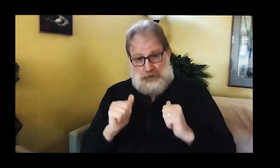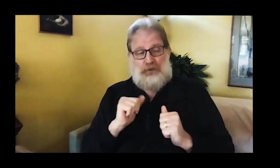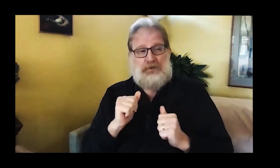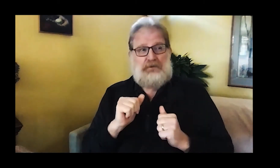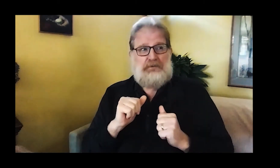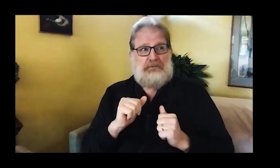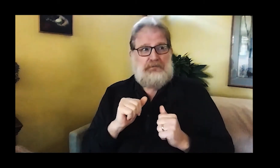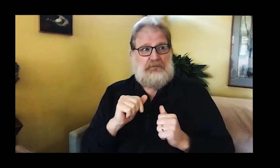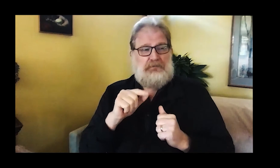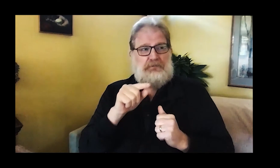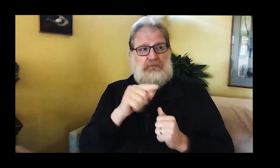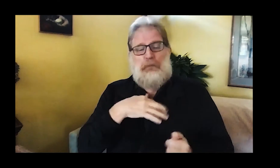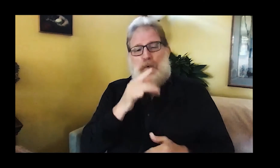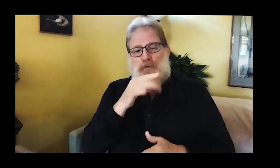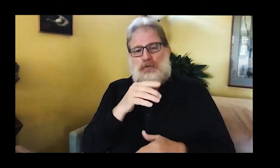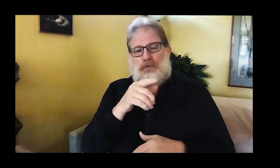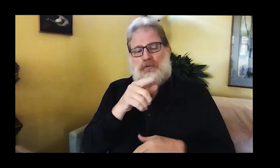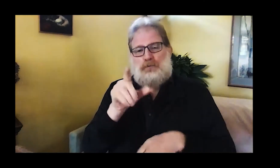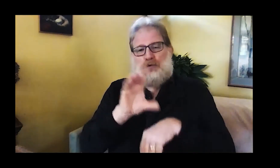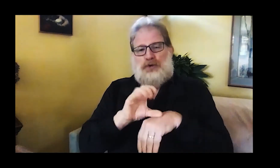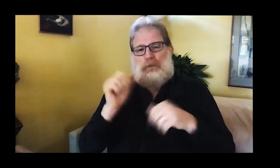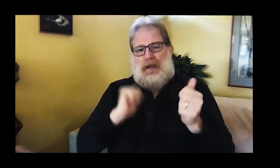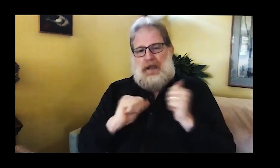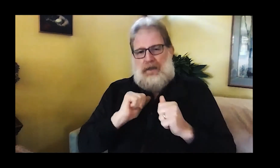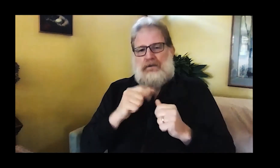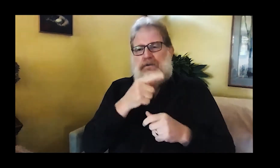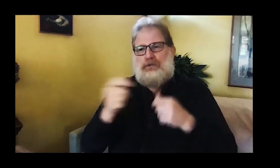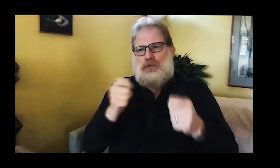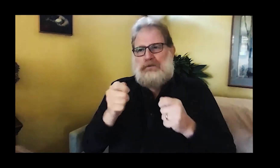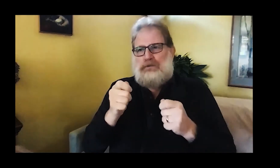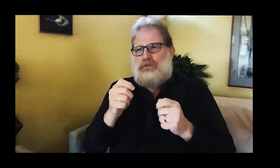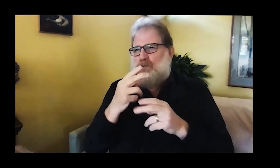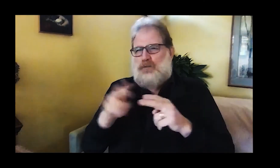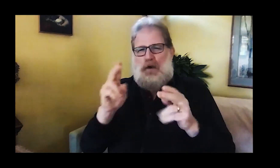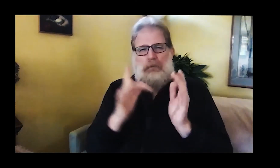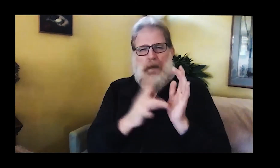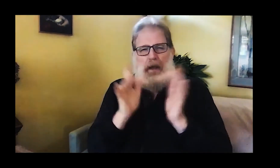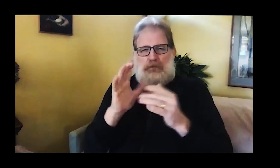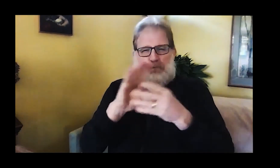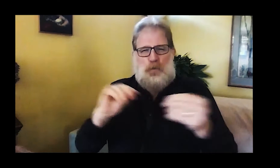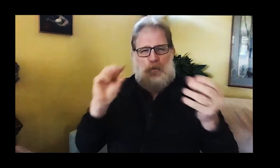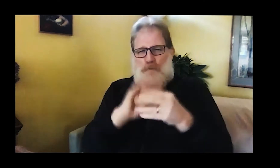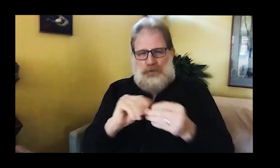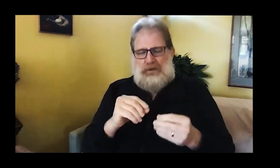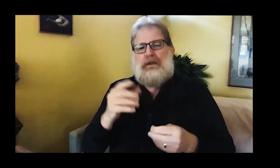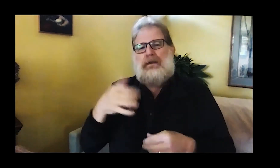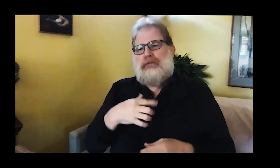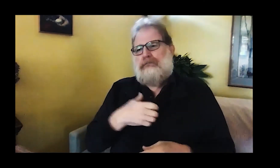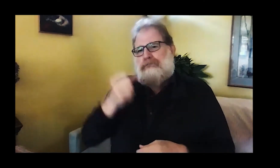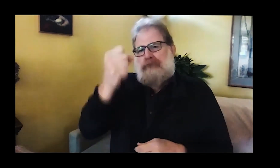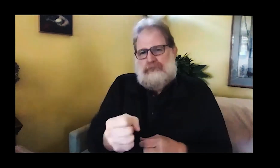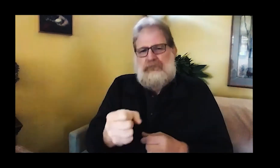to say, was my mother. She directed church plays, Bible stories that kind of thing, and I was